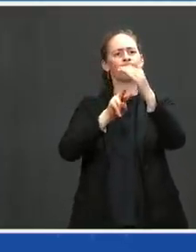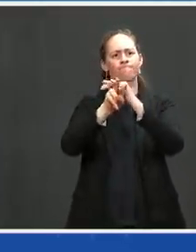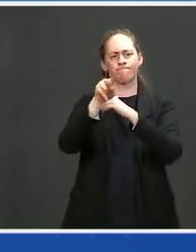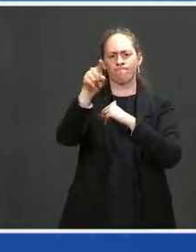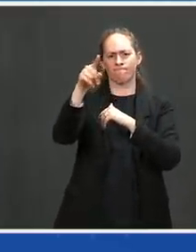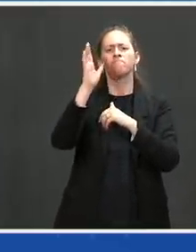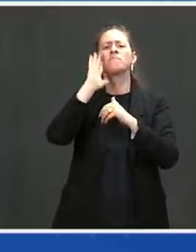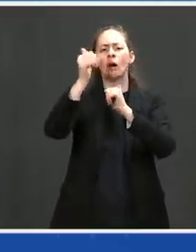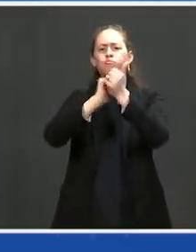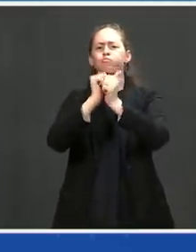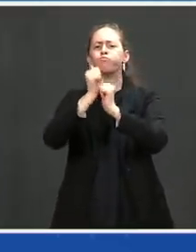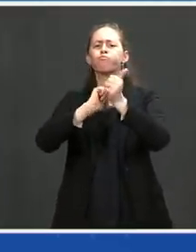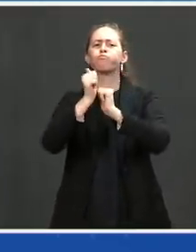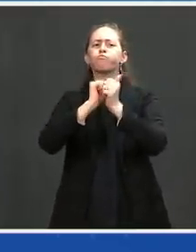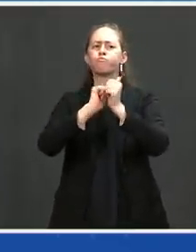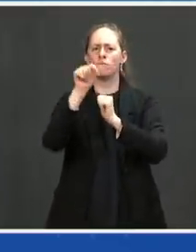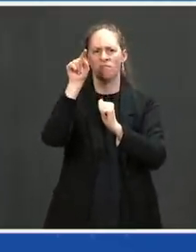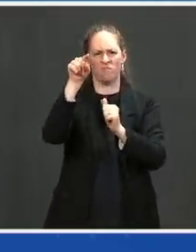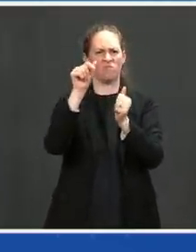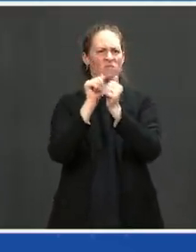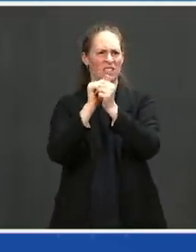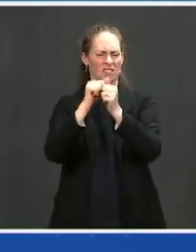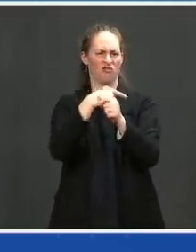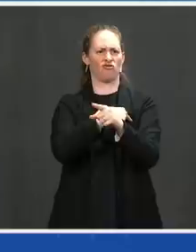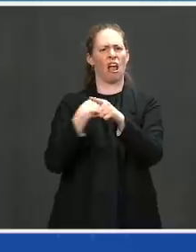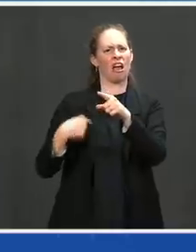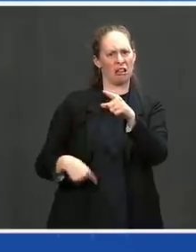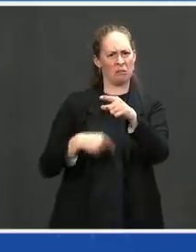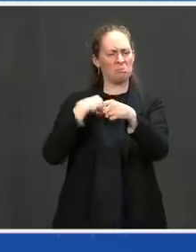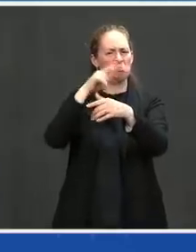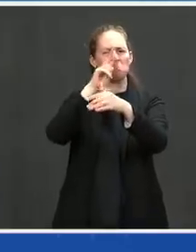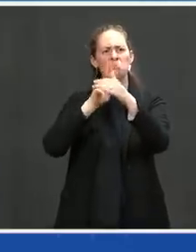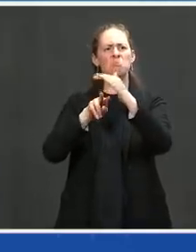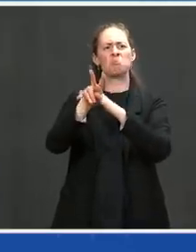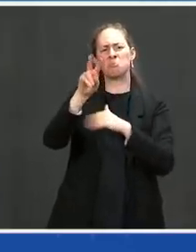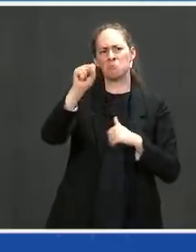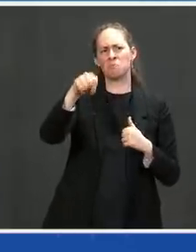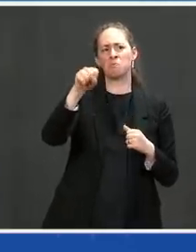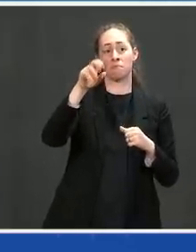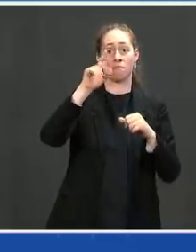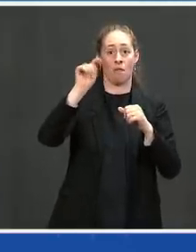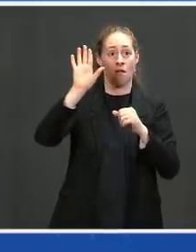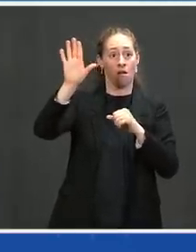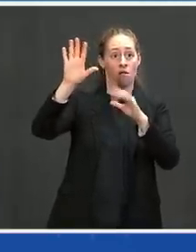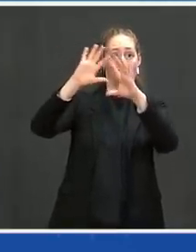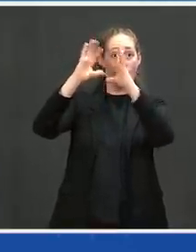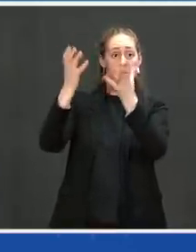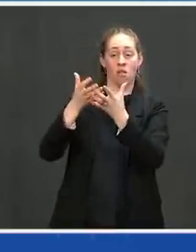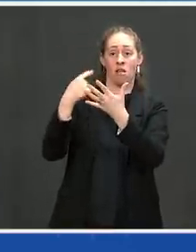China has an overall goal, and I don't criticize them for the goal, but they have an overall goal